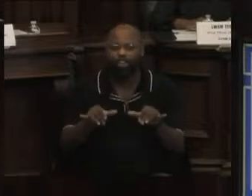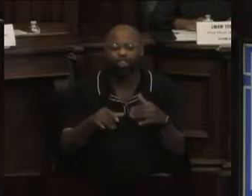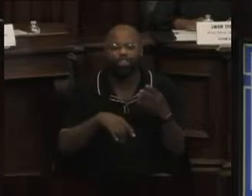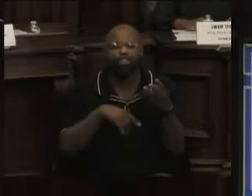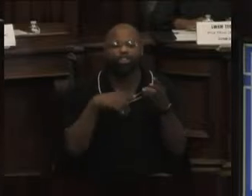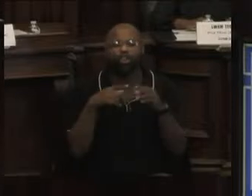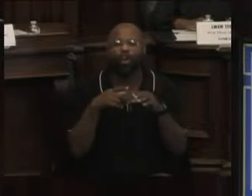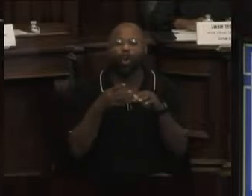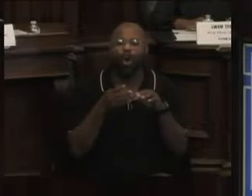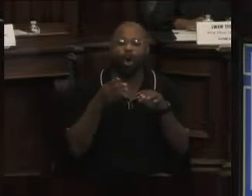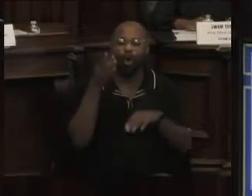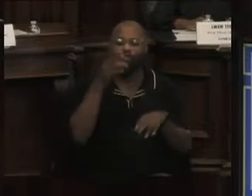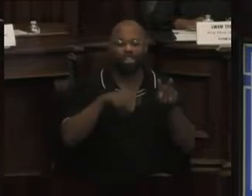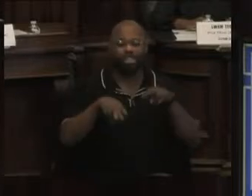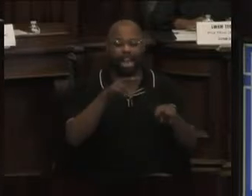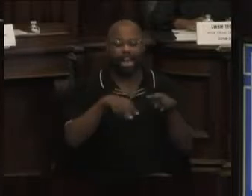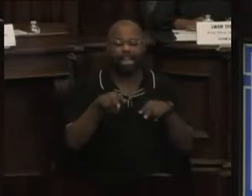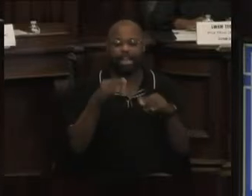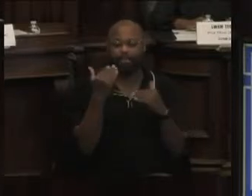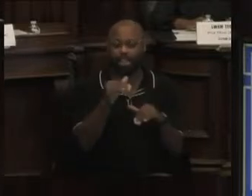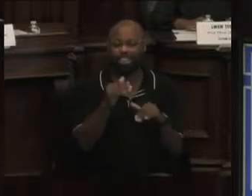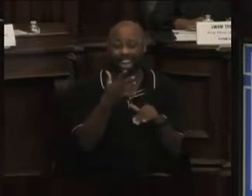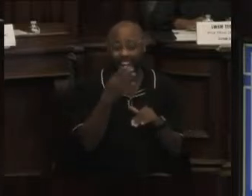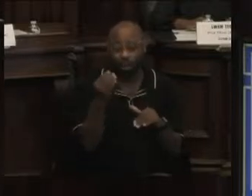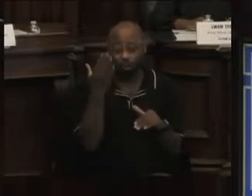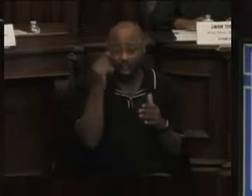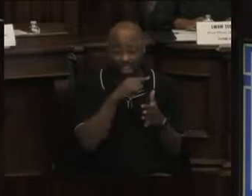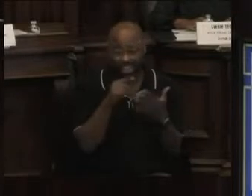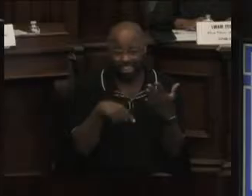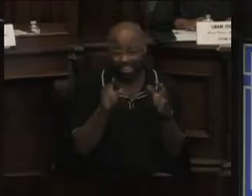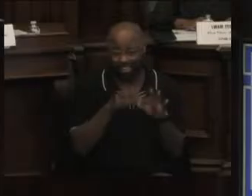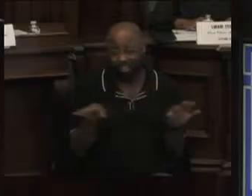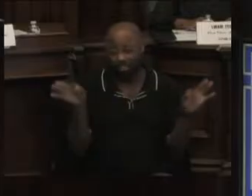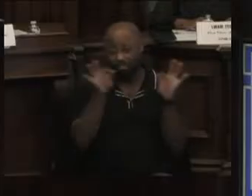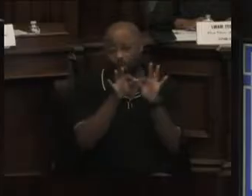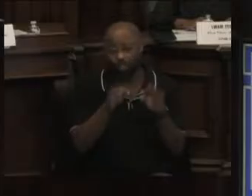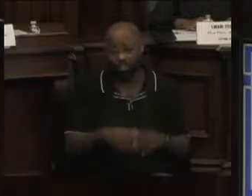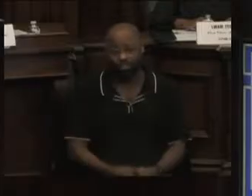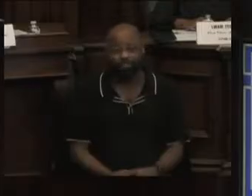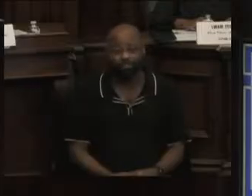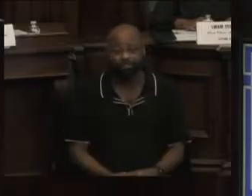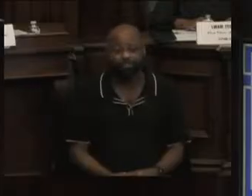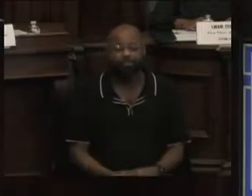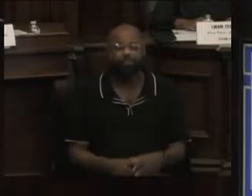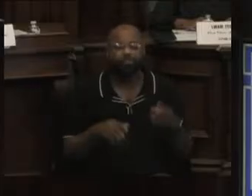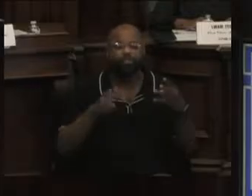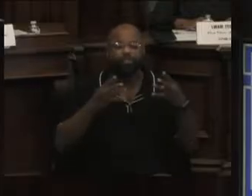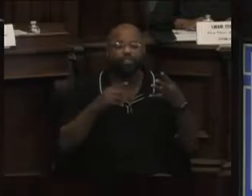technologies, complaint processes, patterns, oversight,